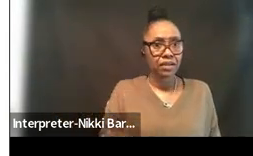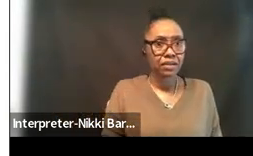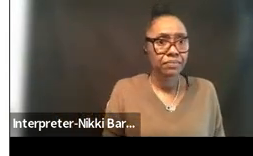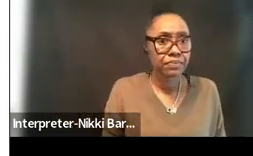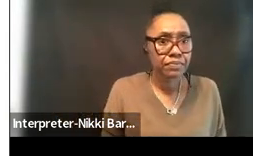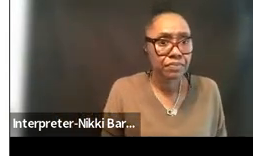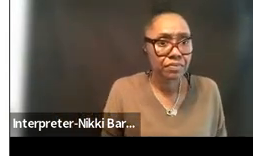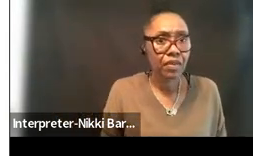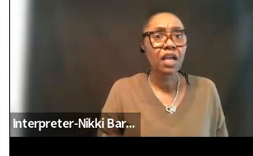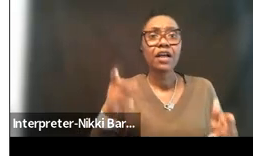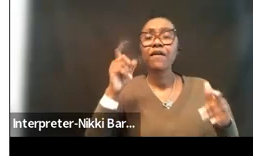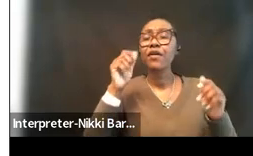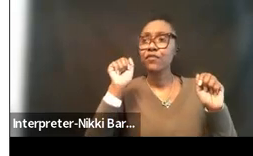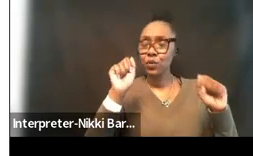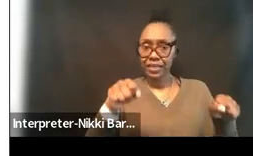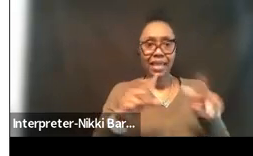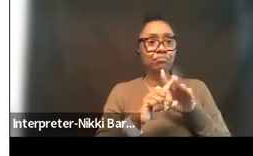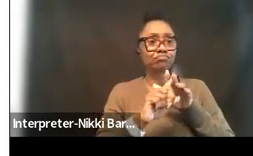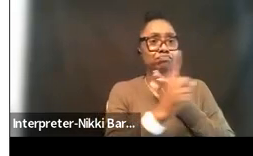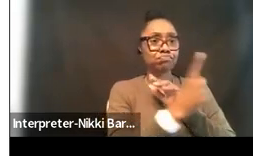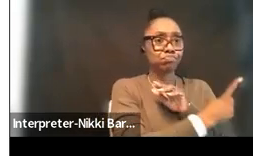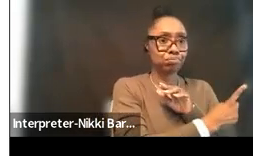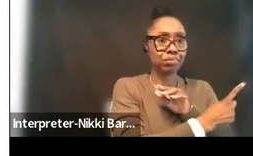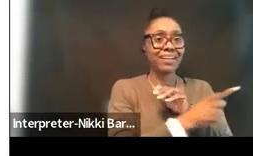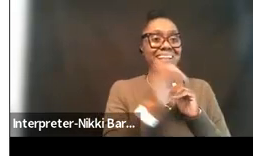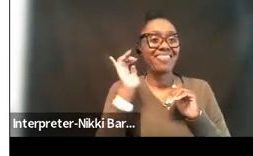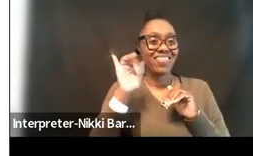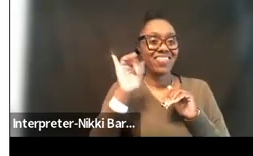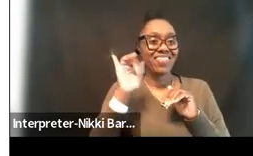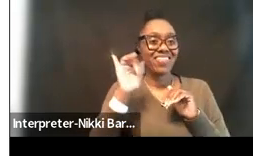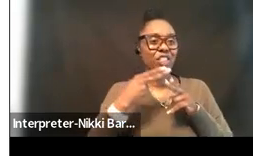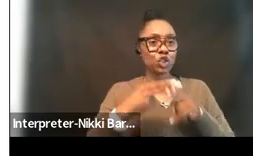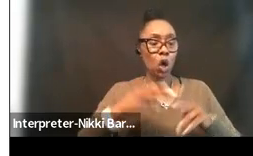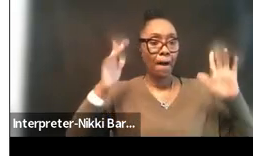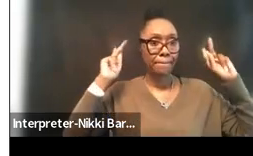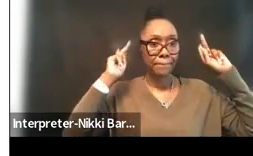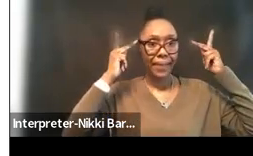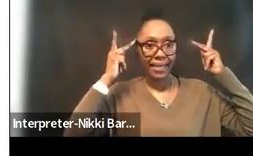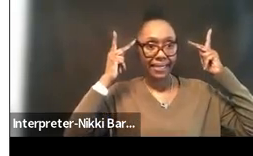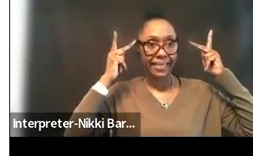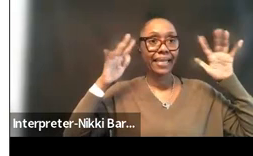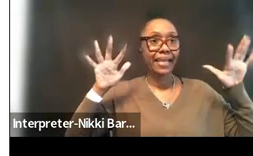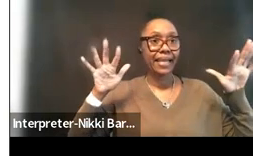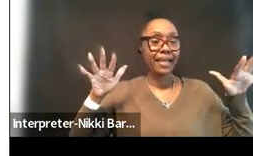Is it out of fight or flight mode? And that is how this panicking, this emotional activation can occur.